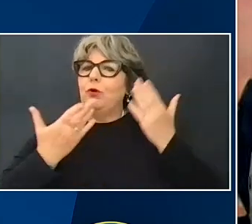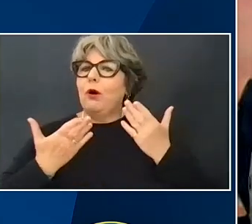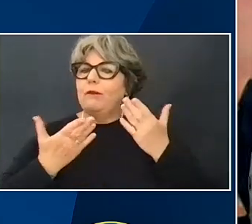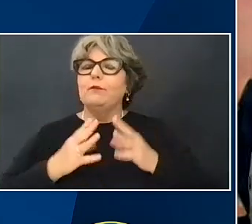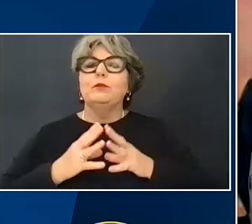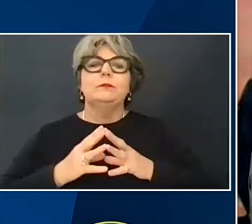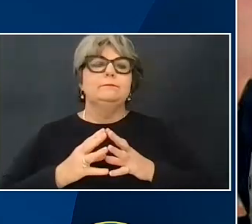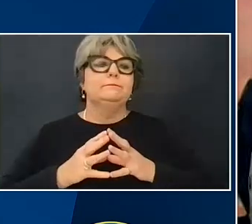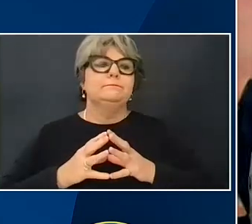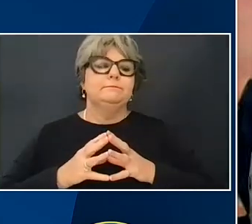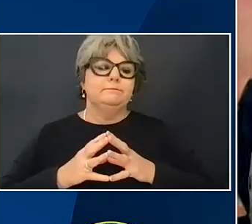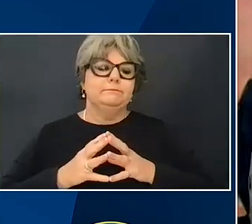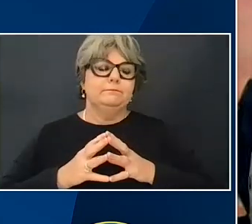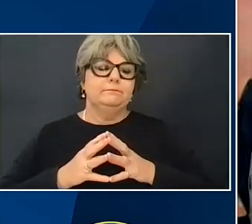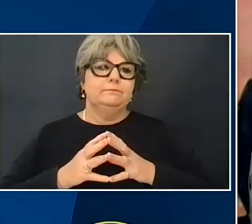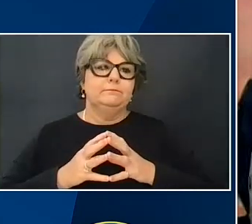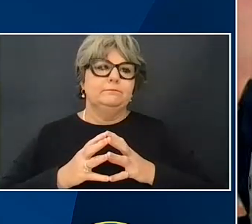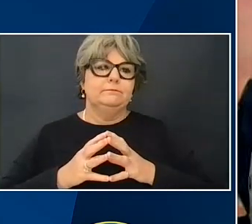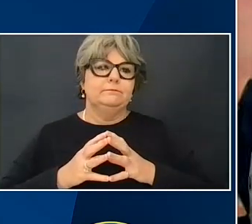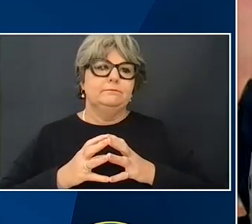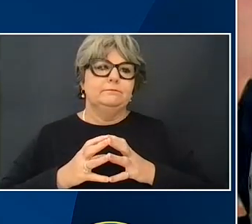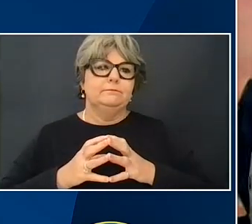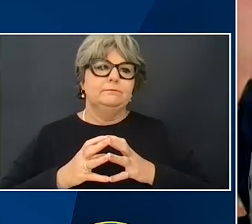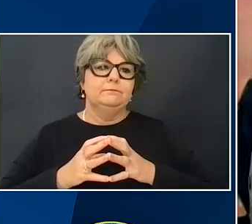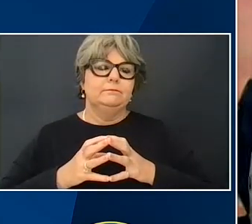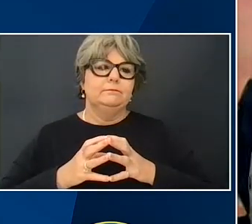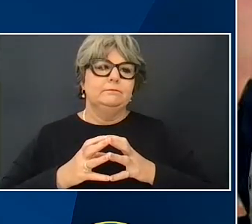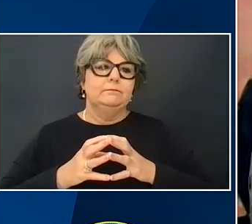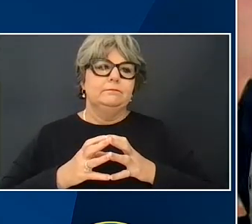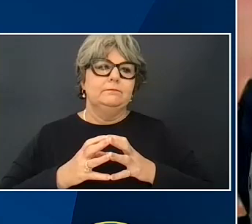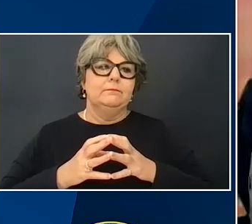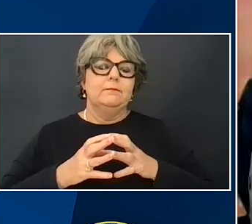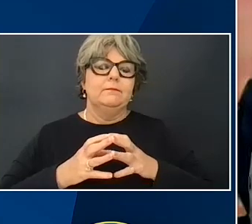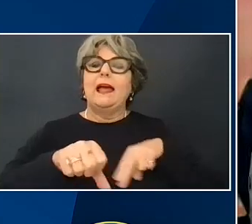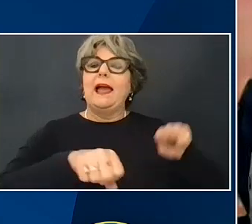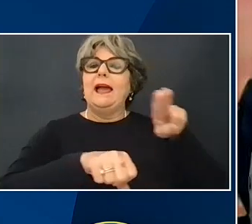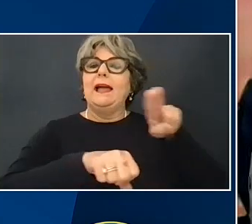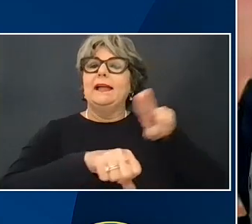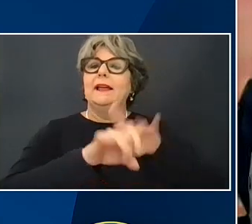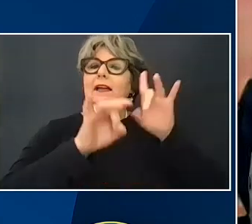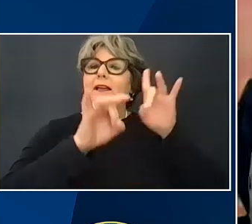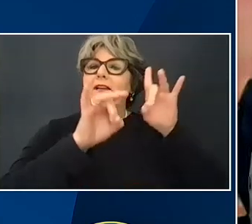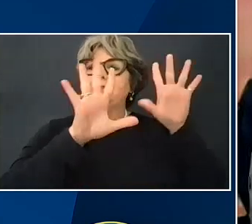While we're looking particularly at natural disasters, we could think what